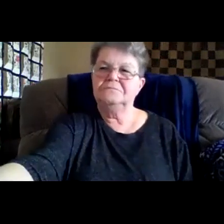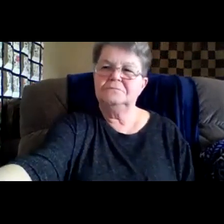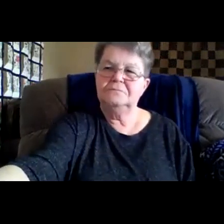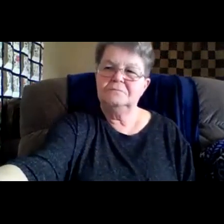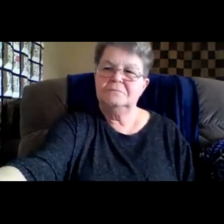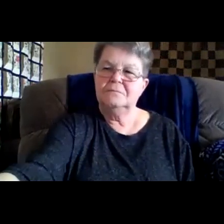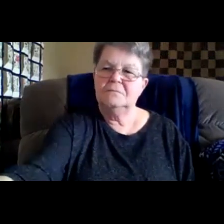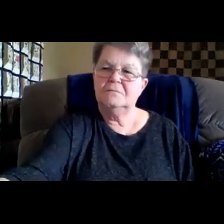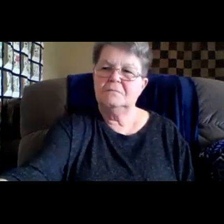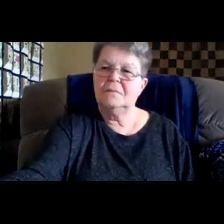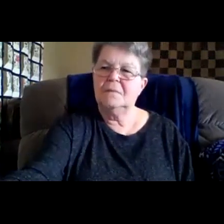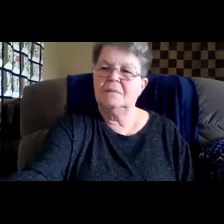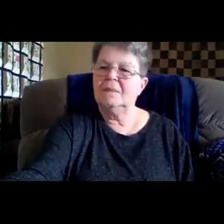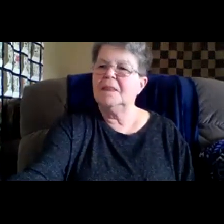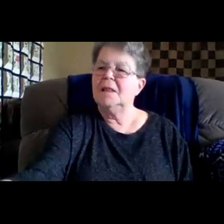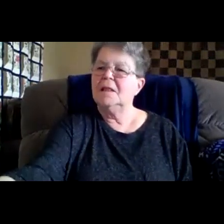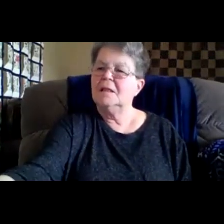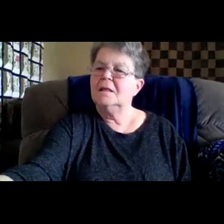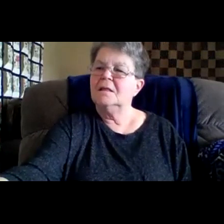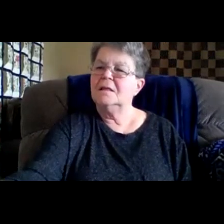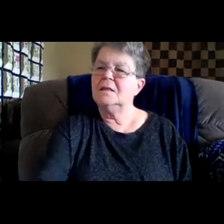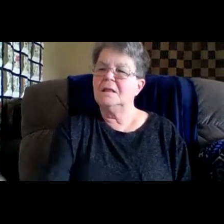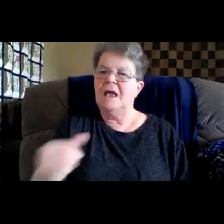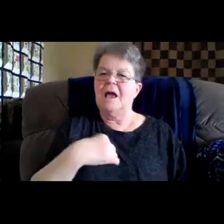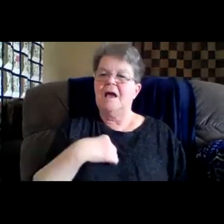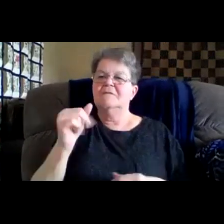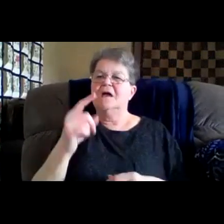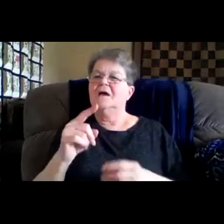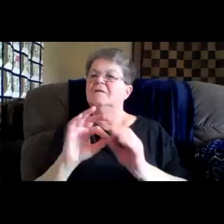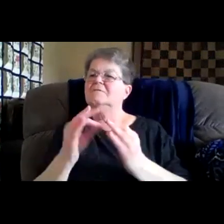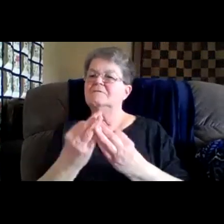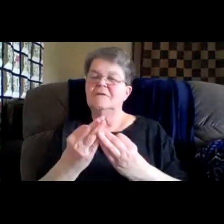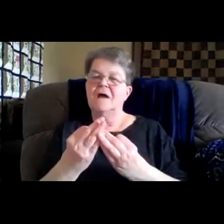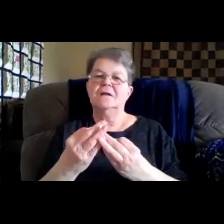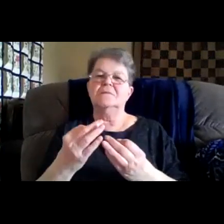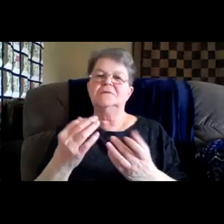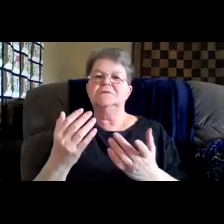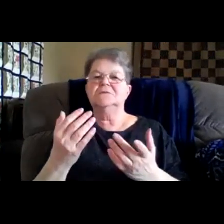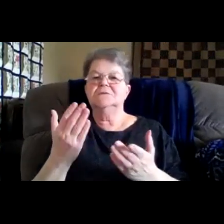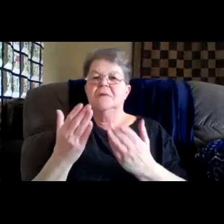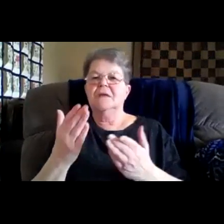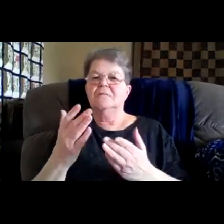[Tina] So I've had families question whether or not they need to wait to develop an agreement until after age 18